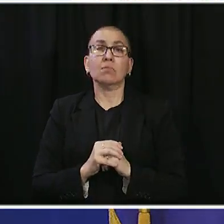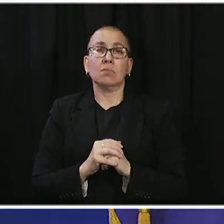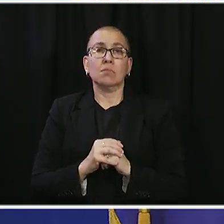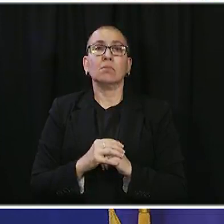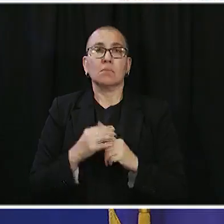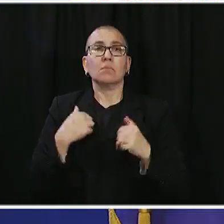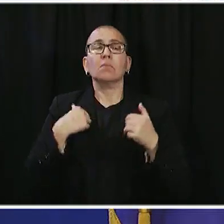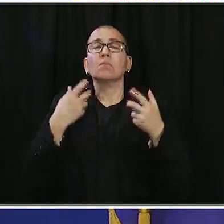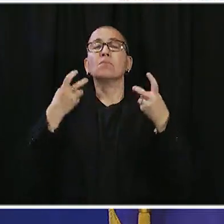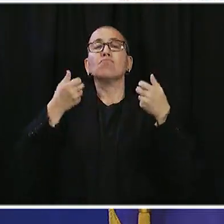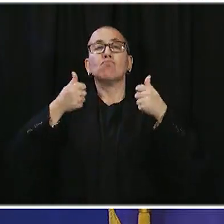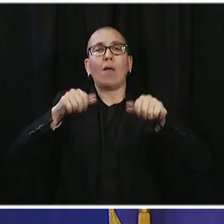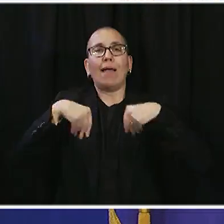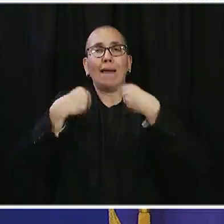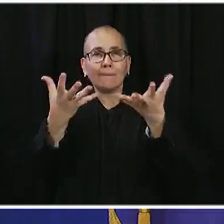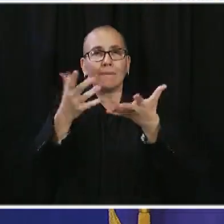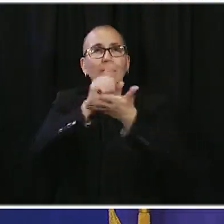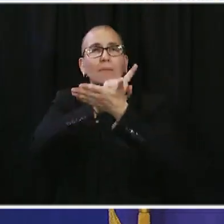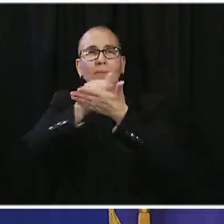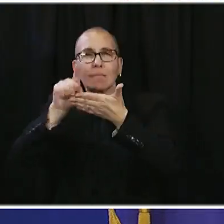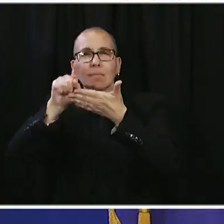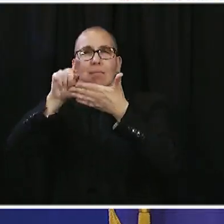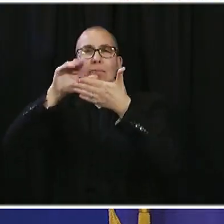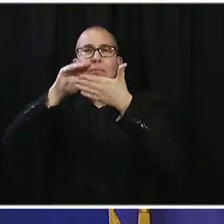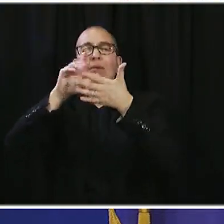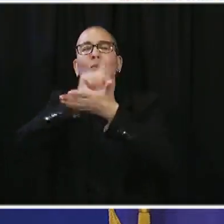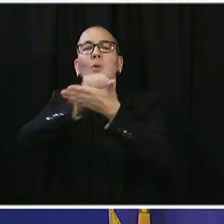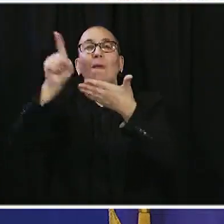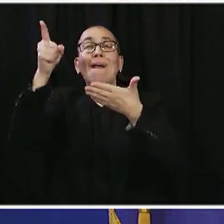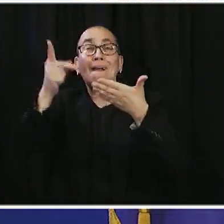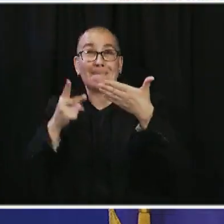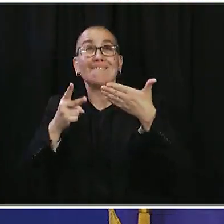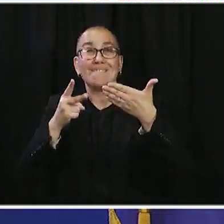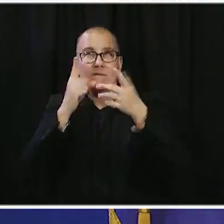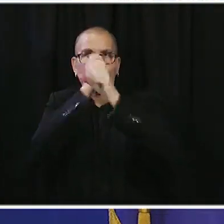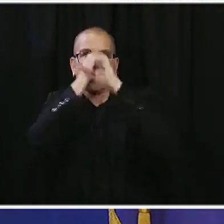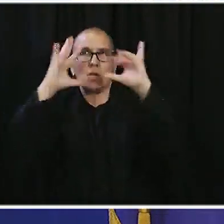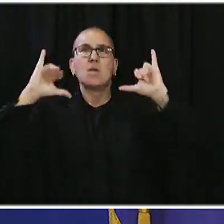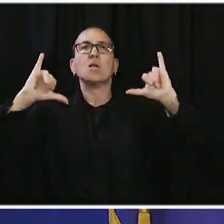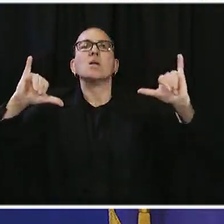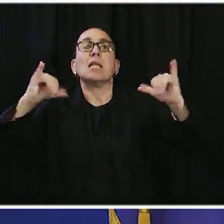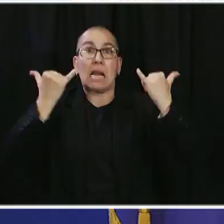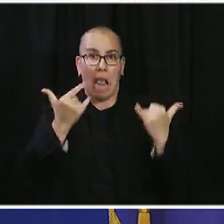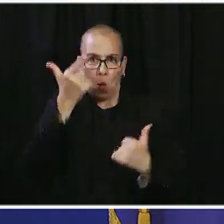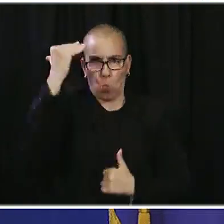INTO THIS. THIS SHOULD GIVE YOU SOME OPPORTUNITIES TO BE CREATIVE, OPEN UP THAT SPACE, BLOCK OFF A